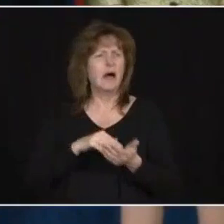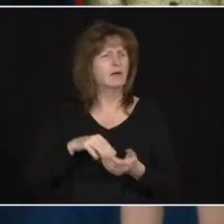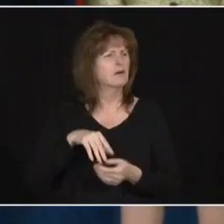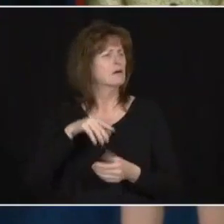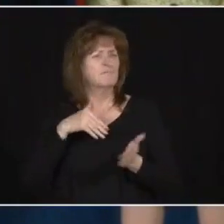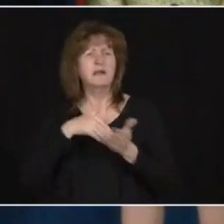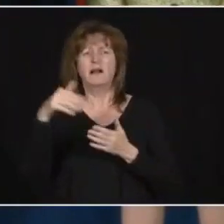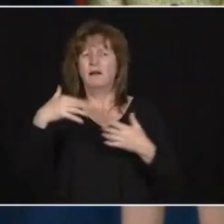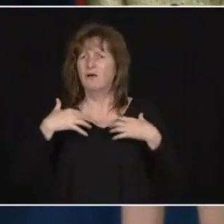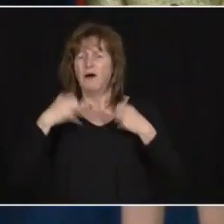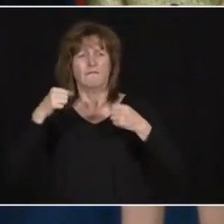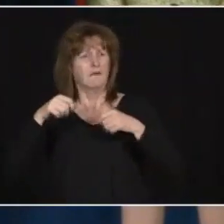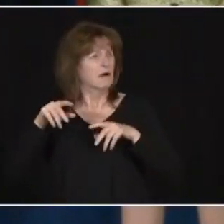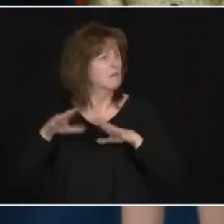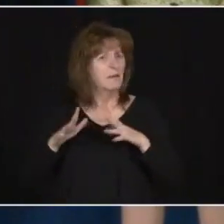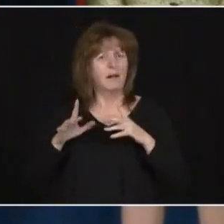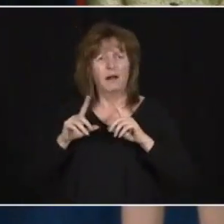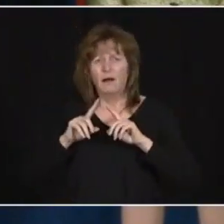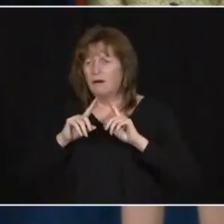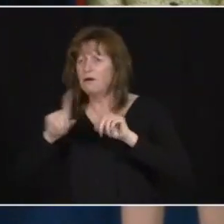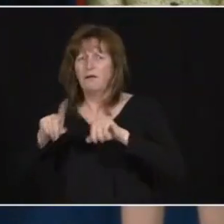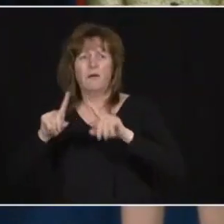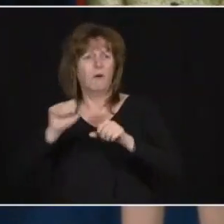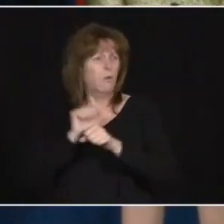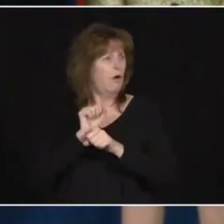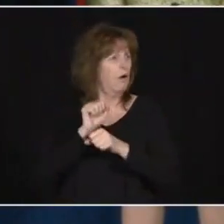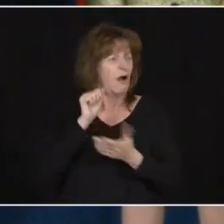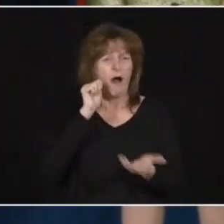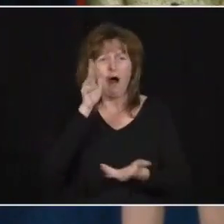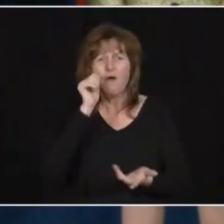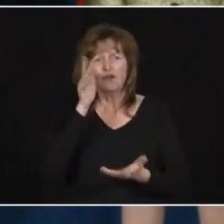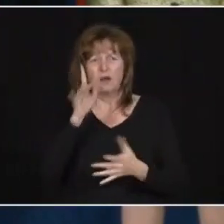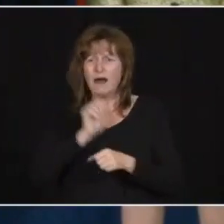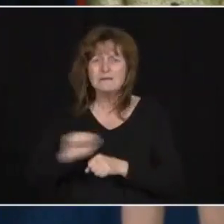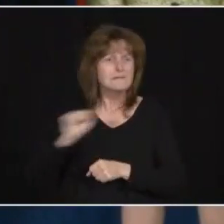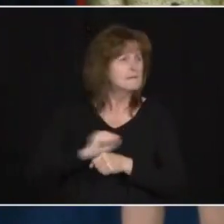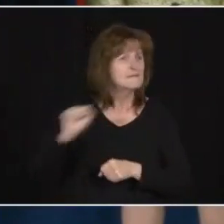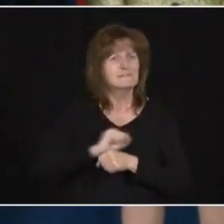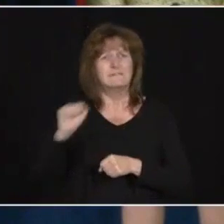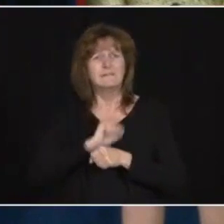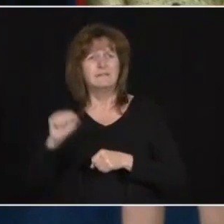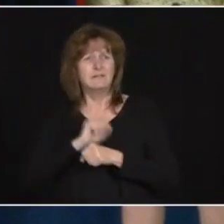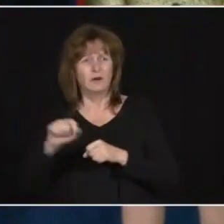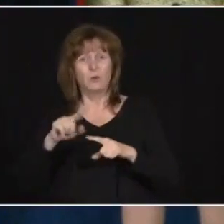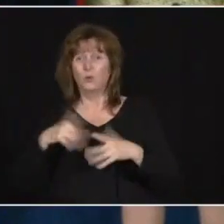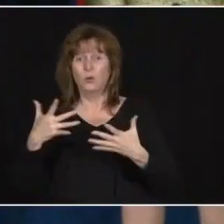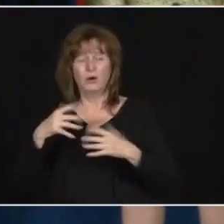work each day to get their jobs done so that the rest of us are safe. Employers